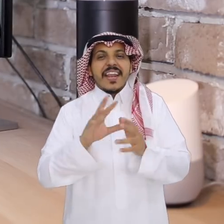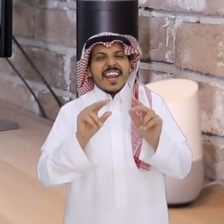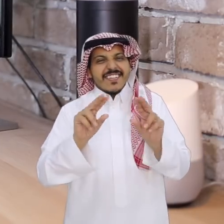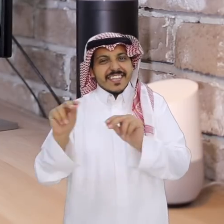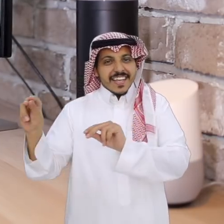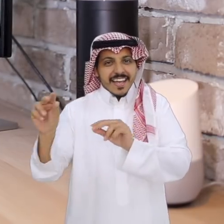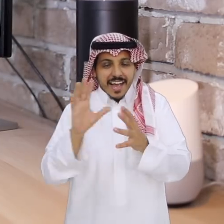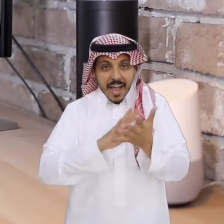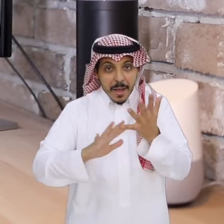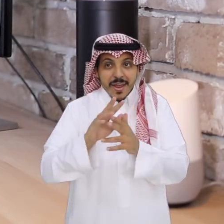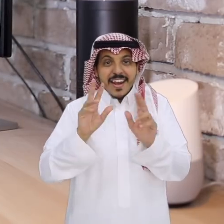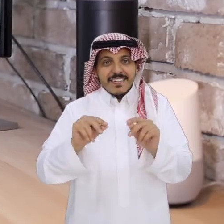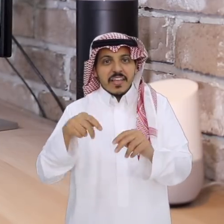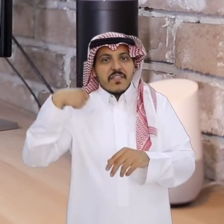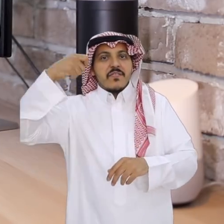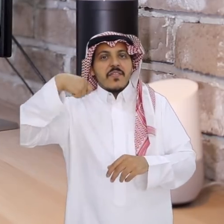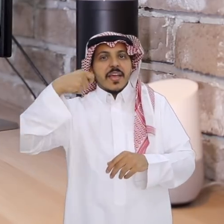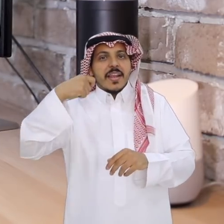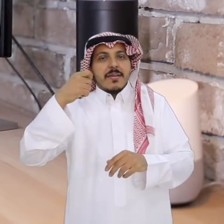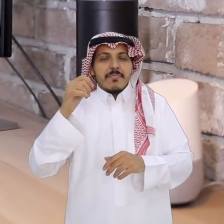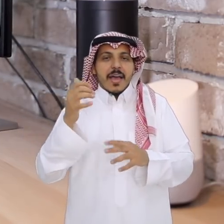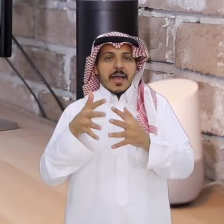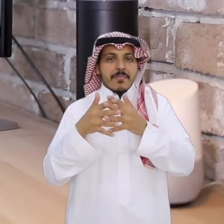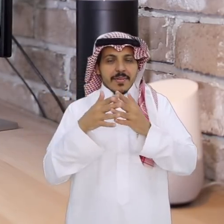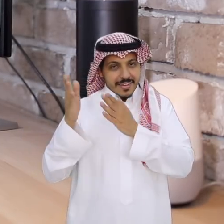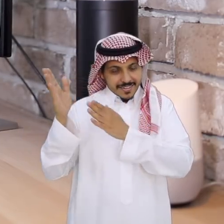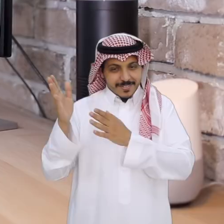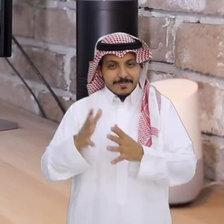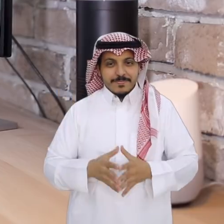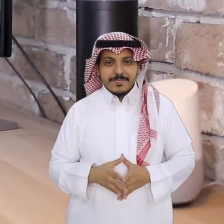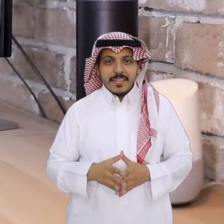The same dog appeared in that episode.